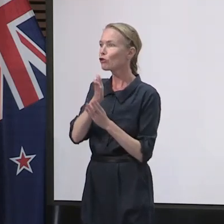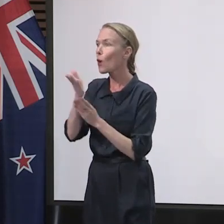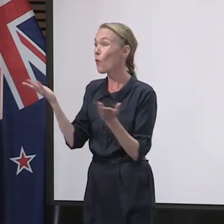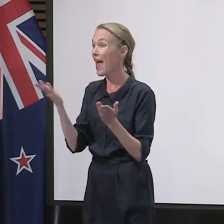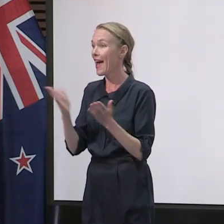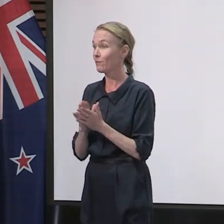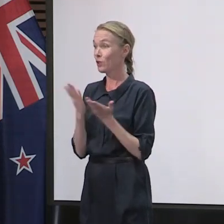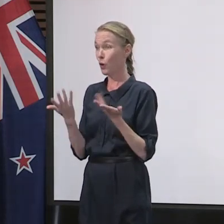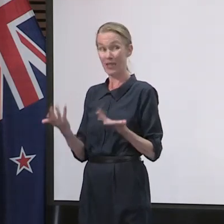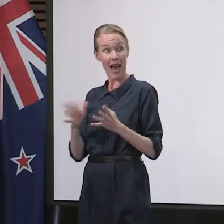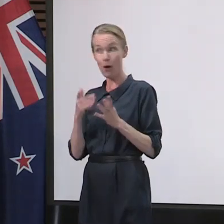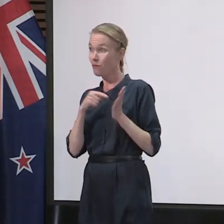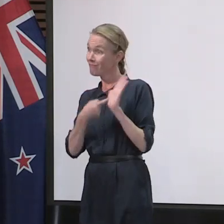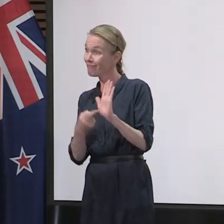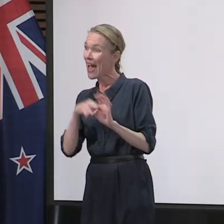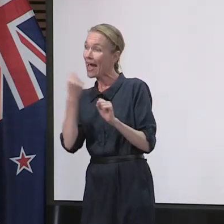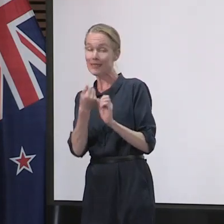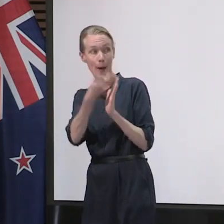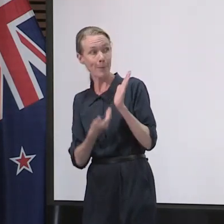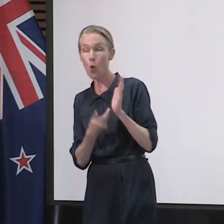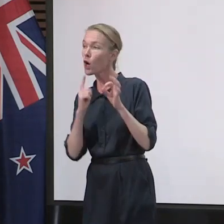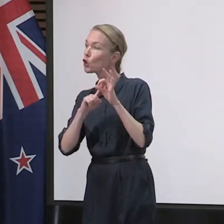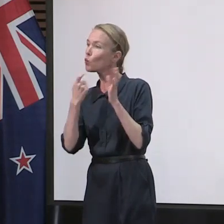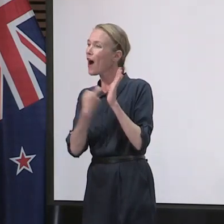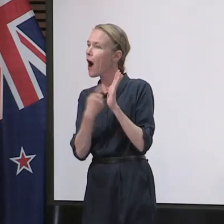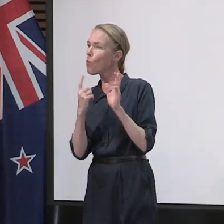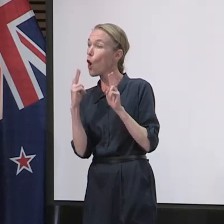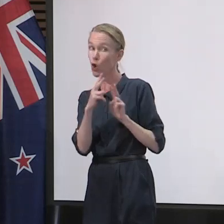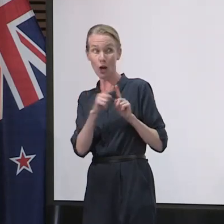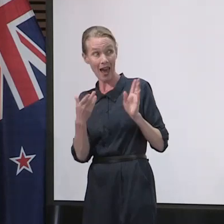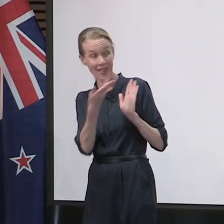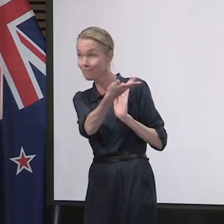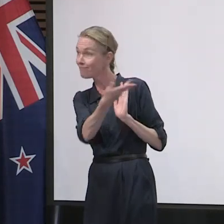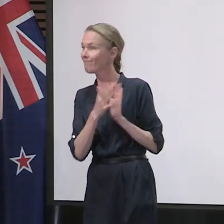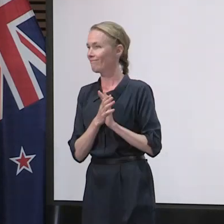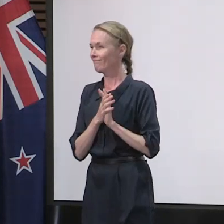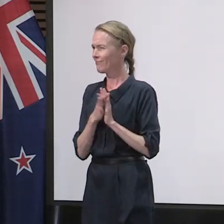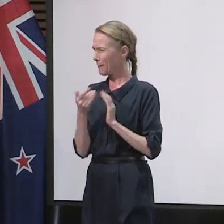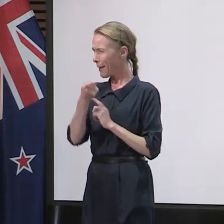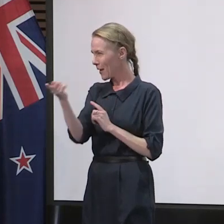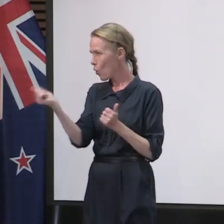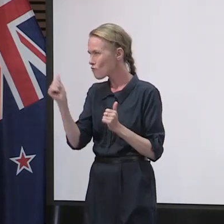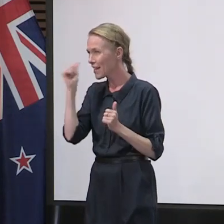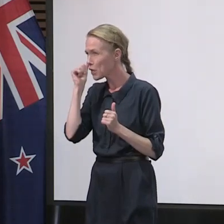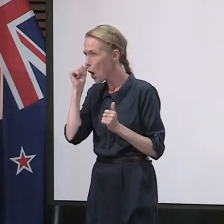number. And just so people know what a QR code looks like, I have one here. That's